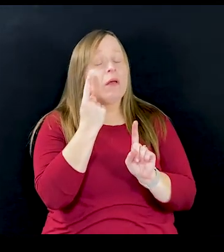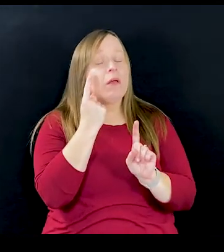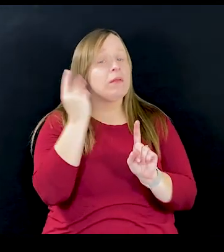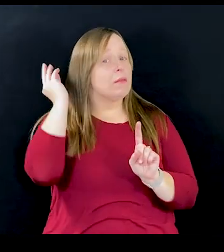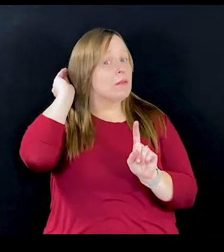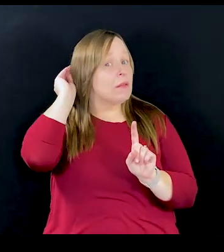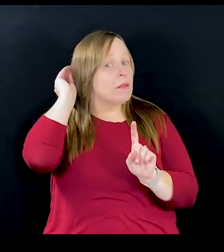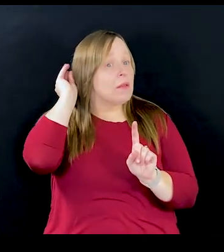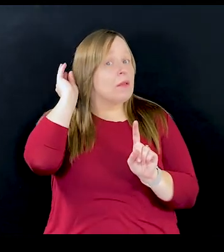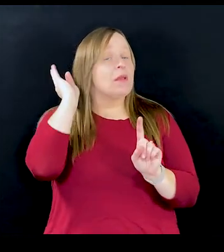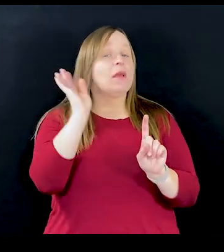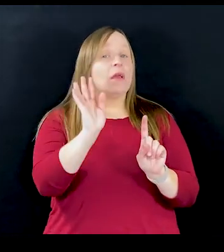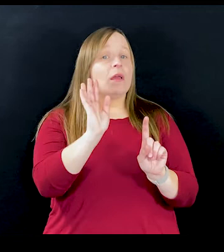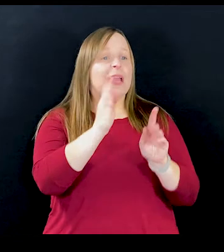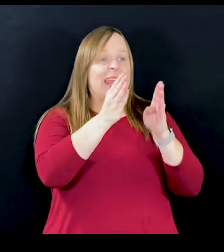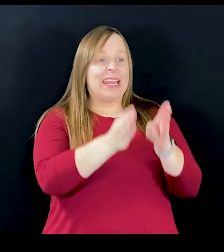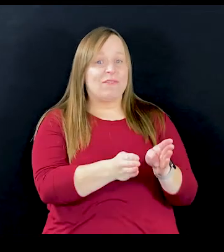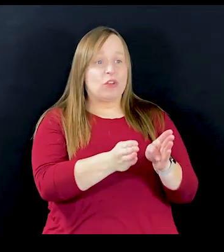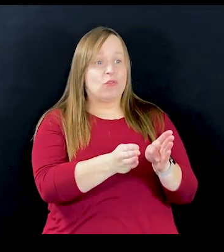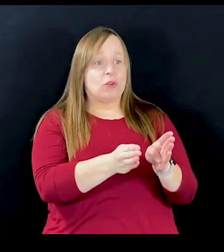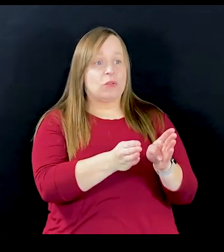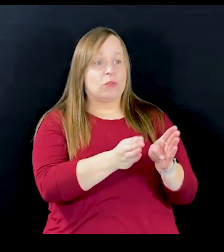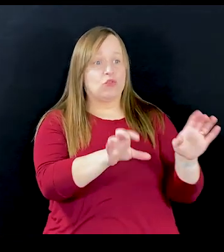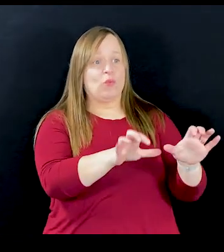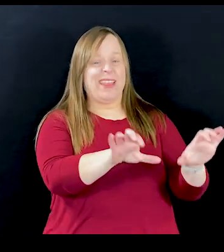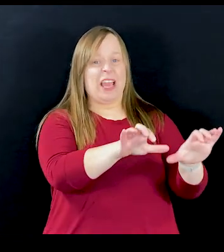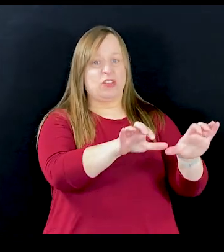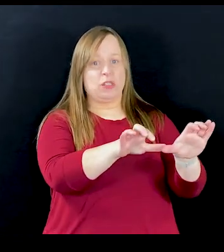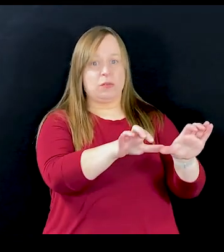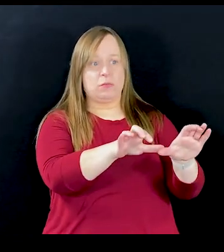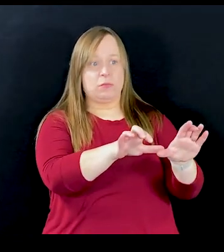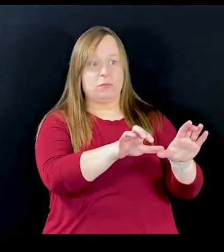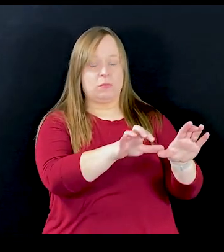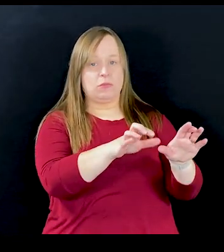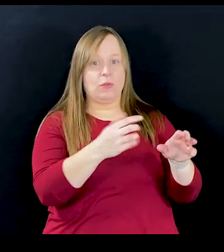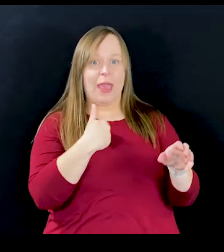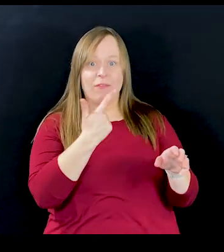got to take into consideration. The individuals that are perpetrating this action, are they armed?